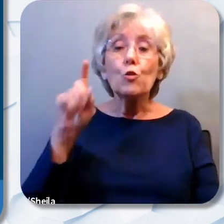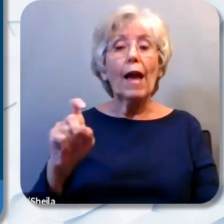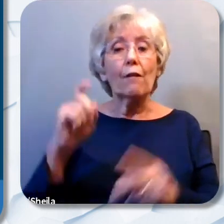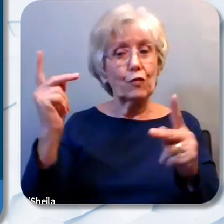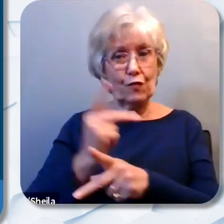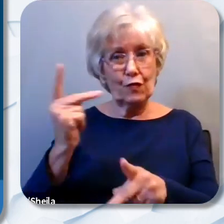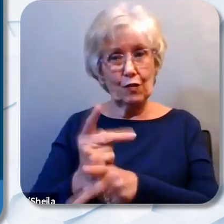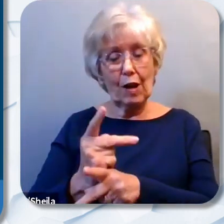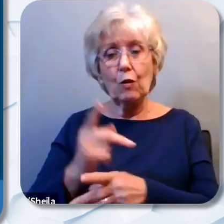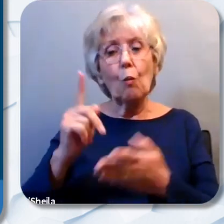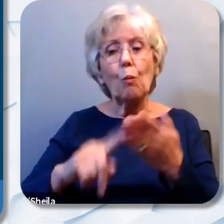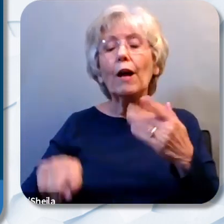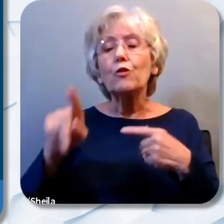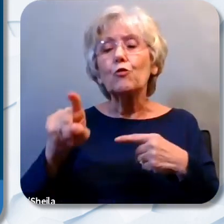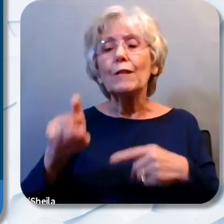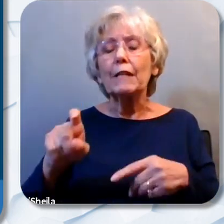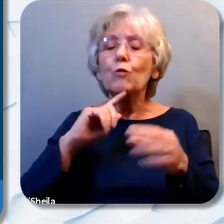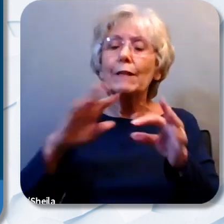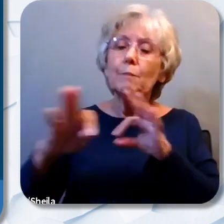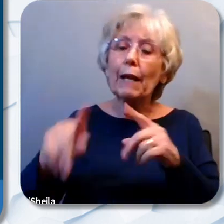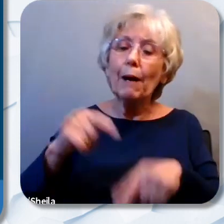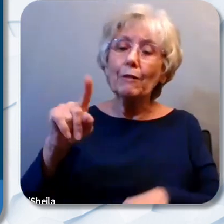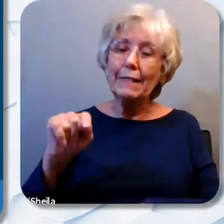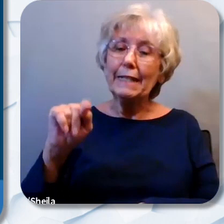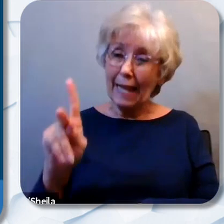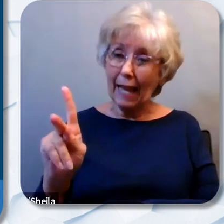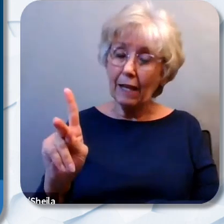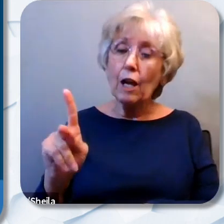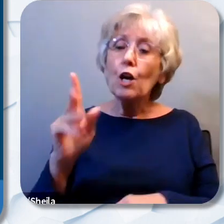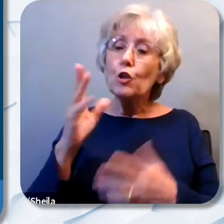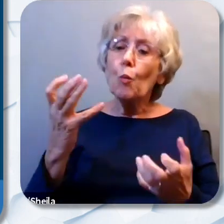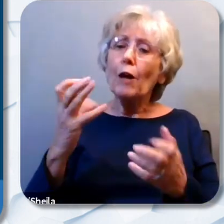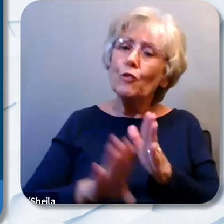What you have to say about tk because you're going to build that common language that